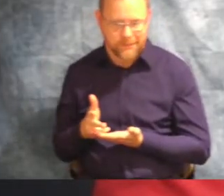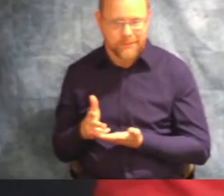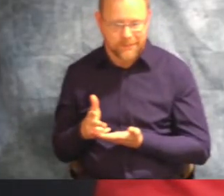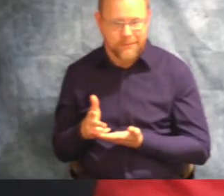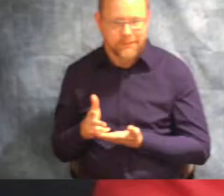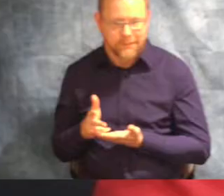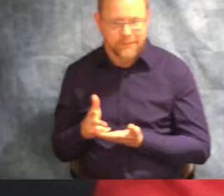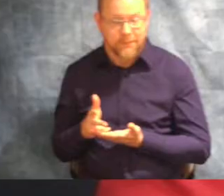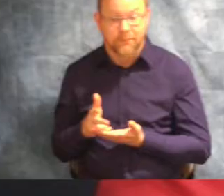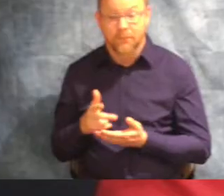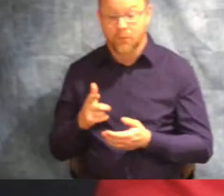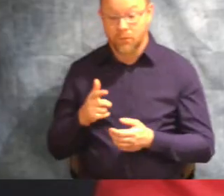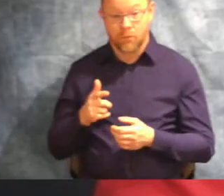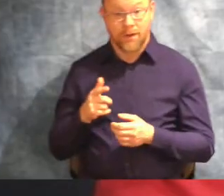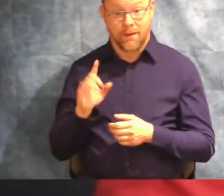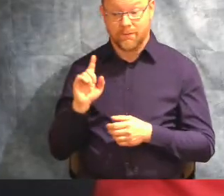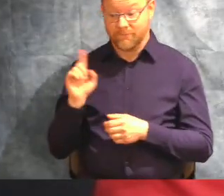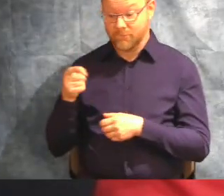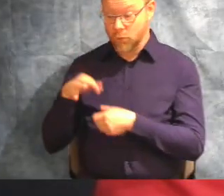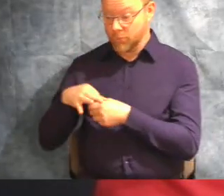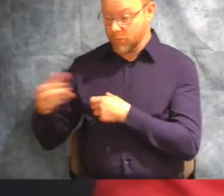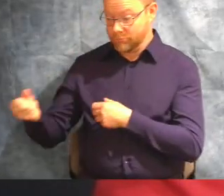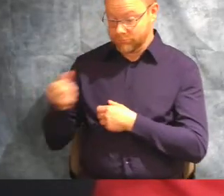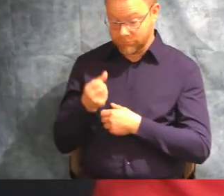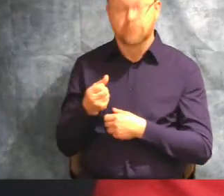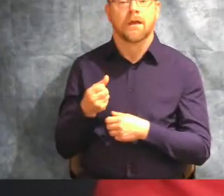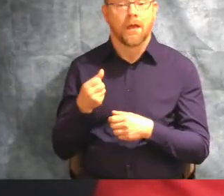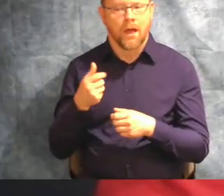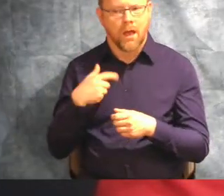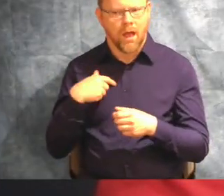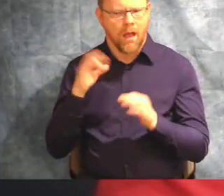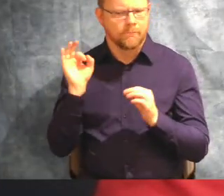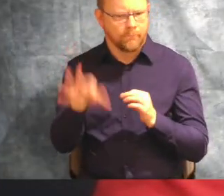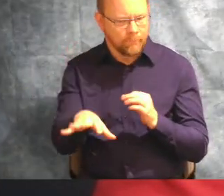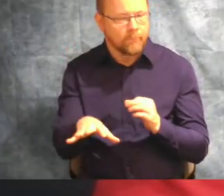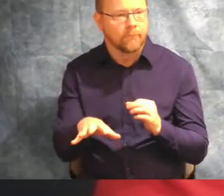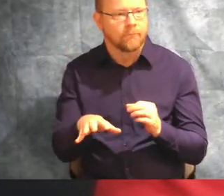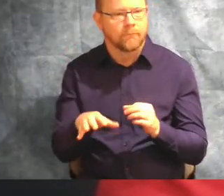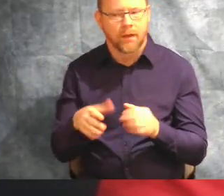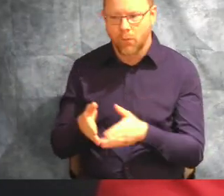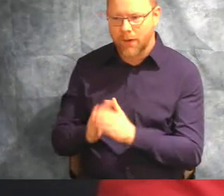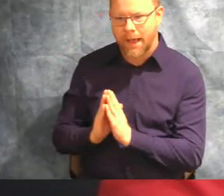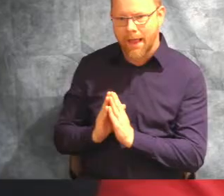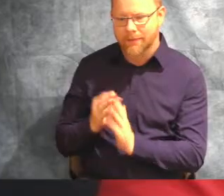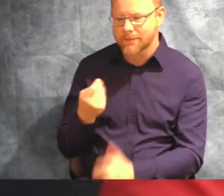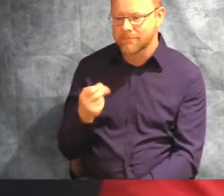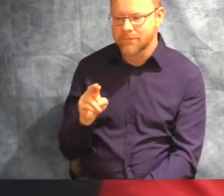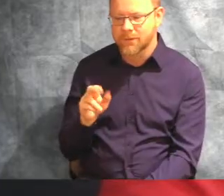I was first elected, I brought this up, but I would ask Mr. Aluotto to touch base with